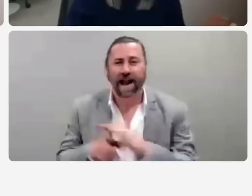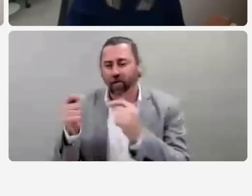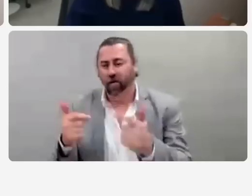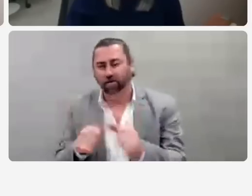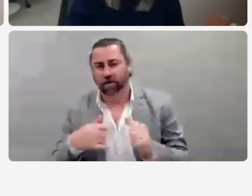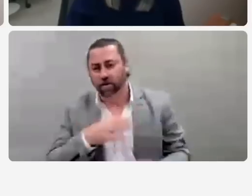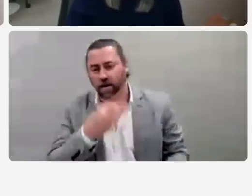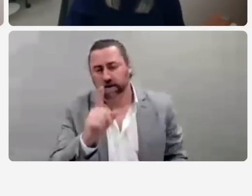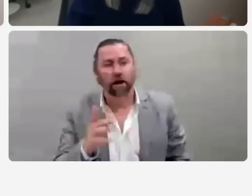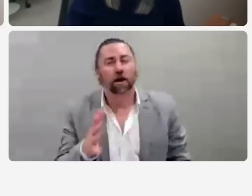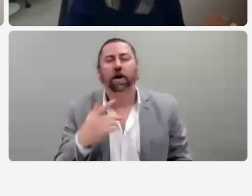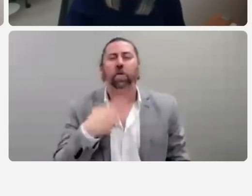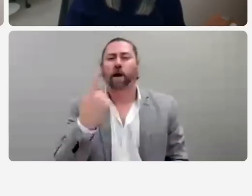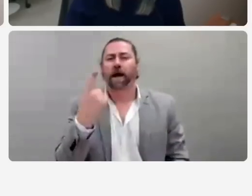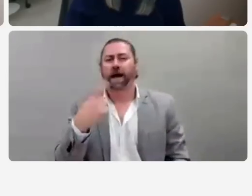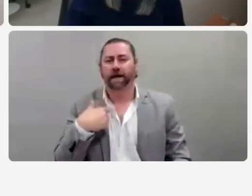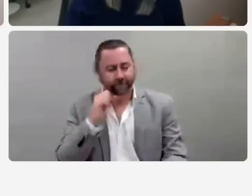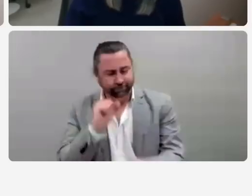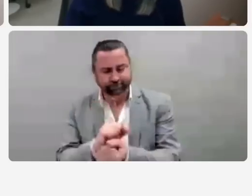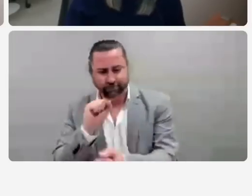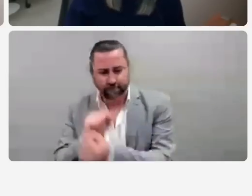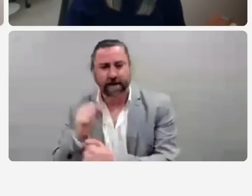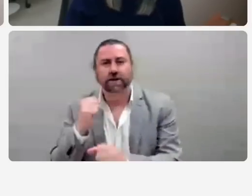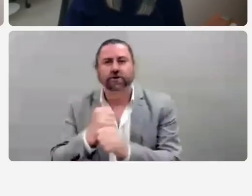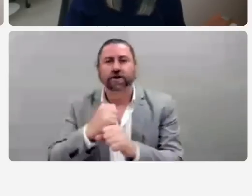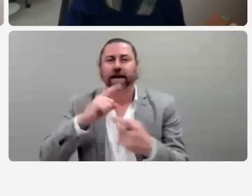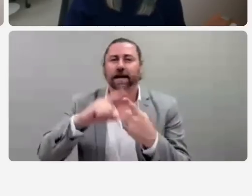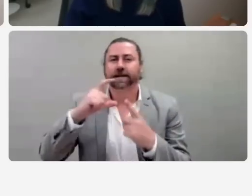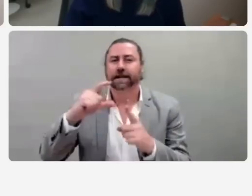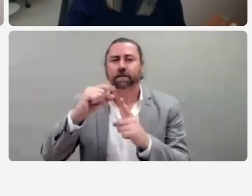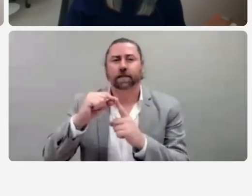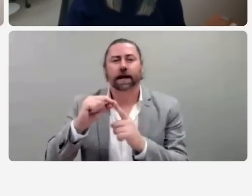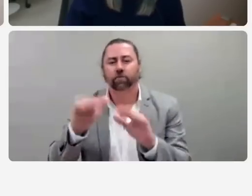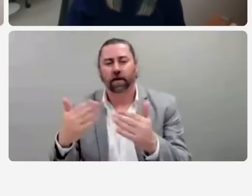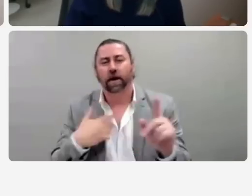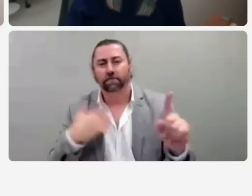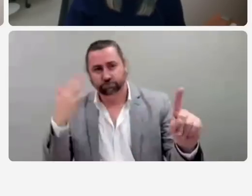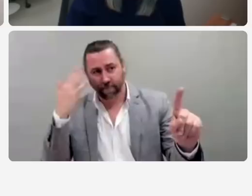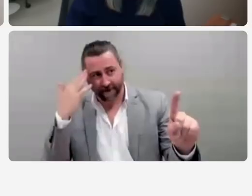One thing we're struggling with with our GCP provider for my elderly mum is staff shortages.